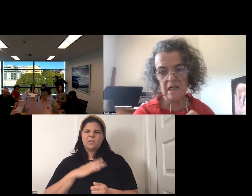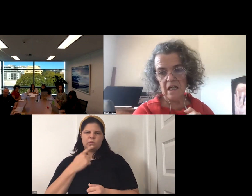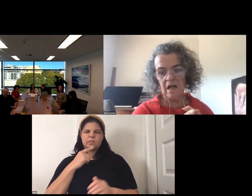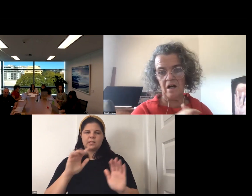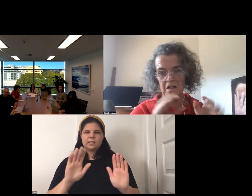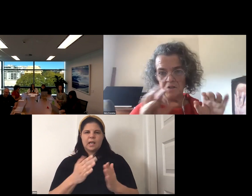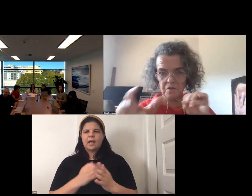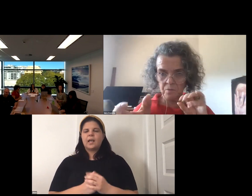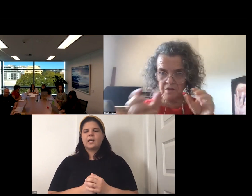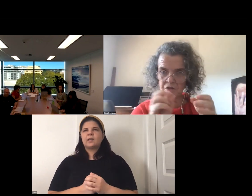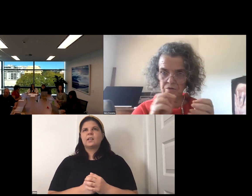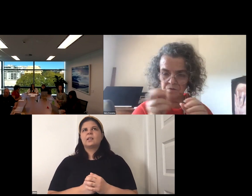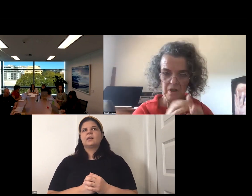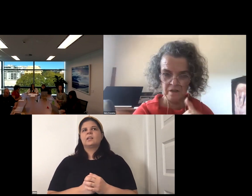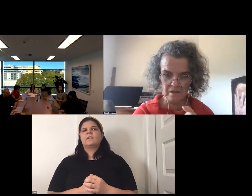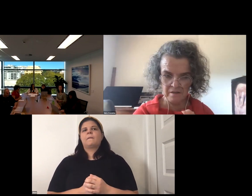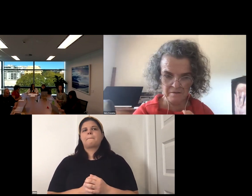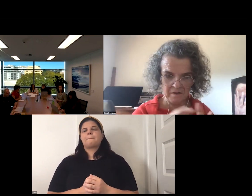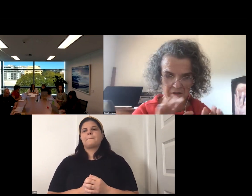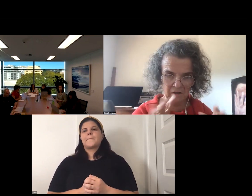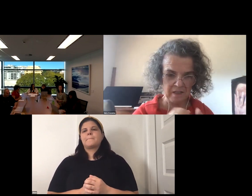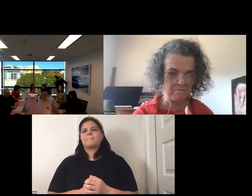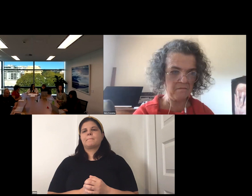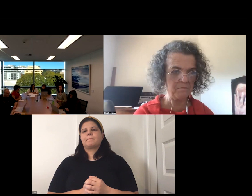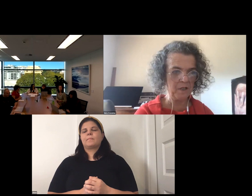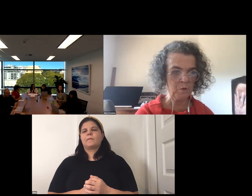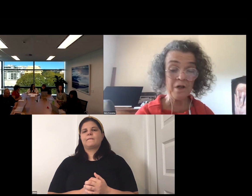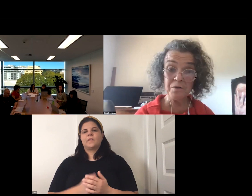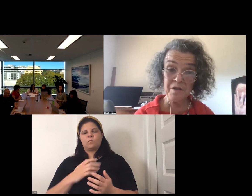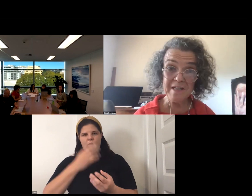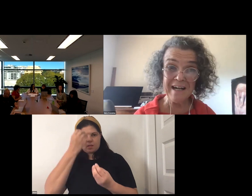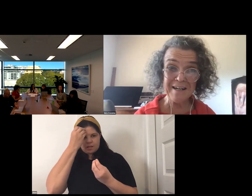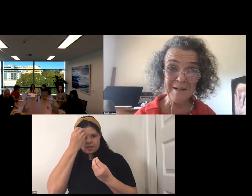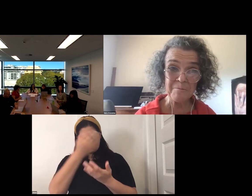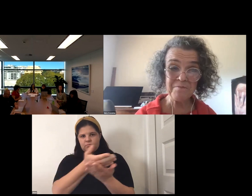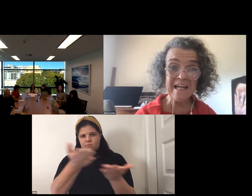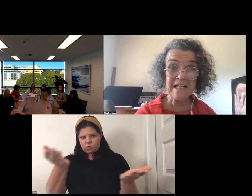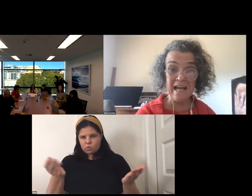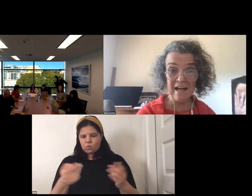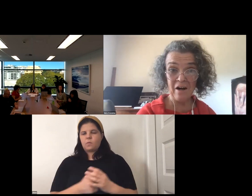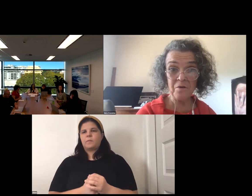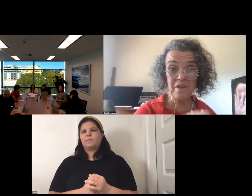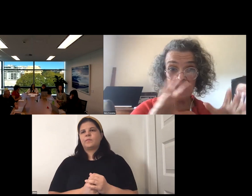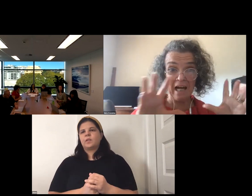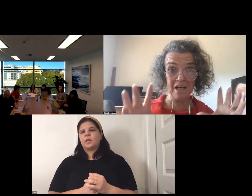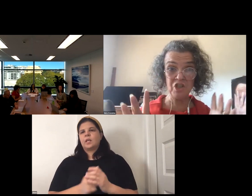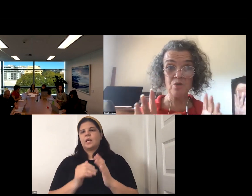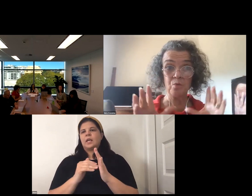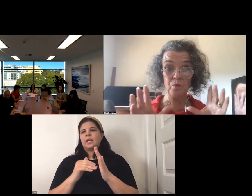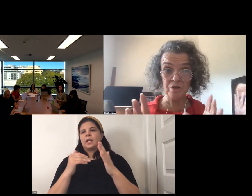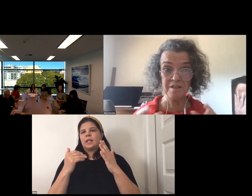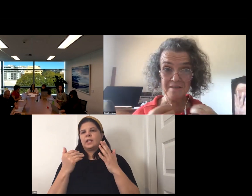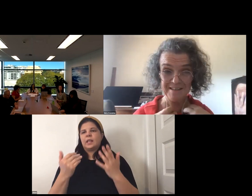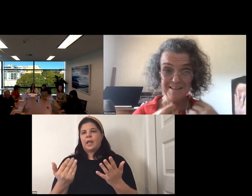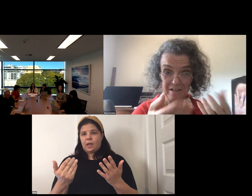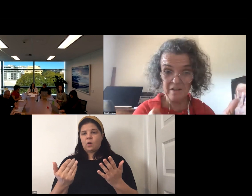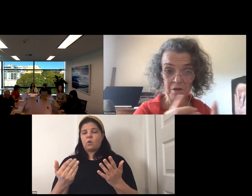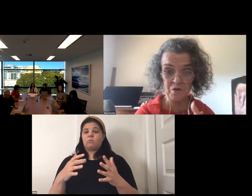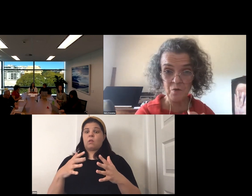That I just wanted to let people know that now the larger work that - you know, I talked